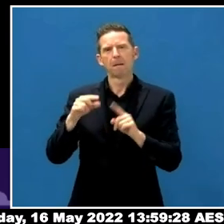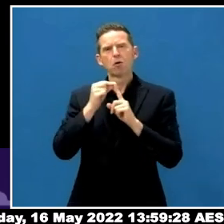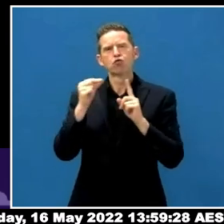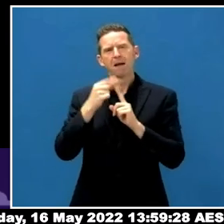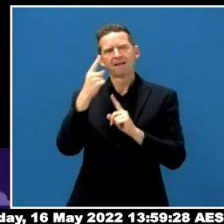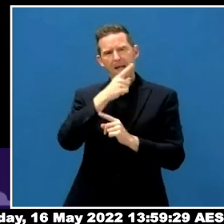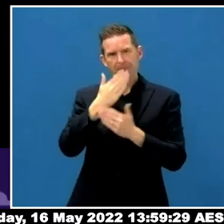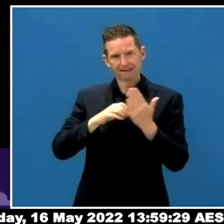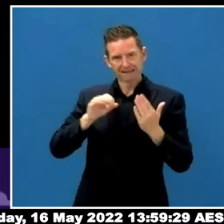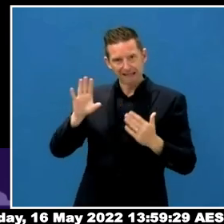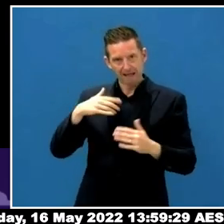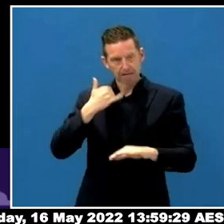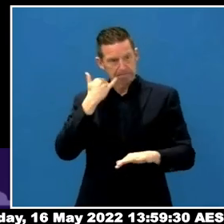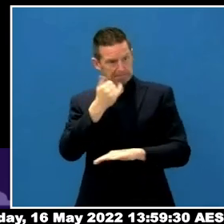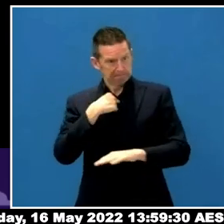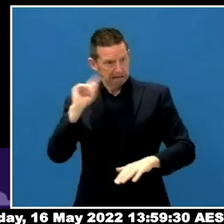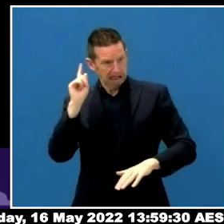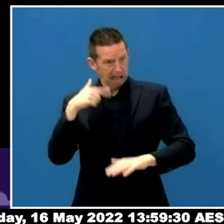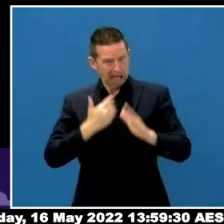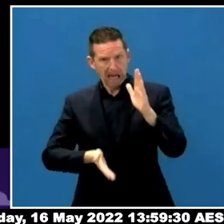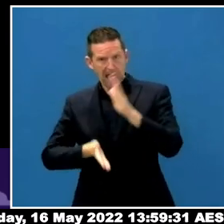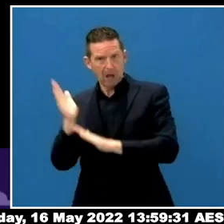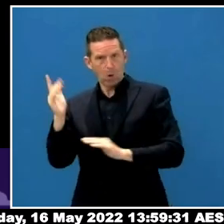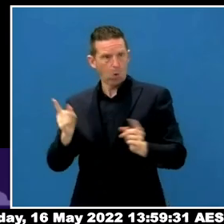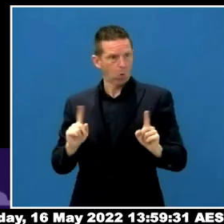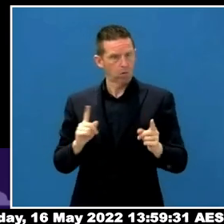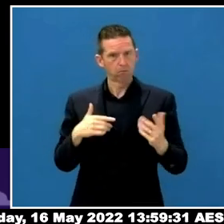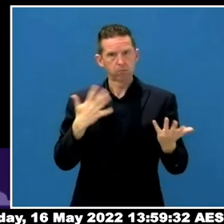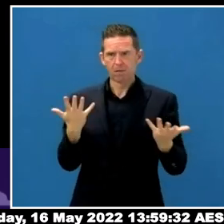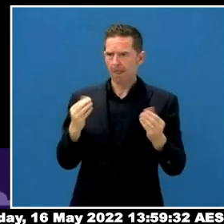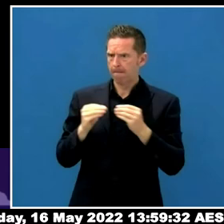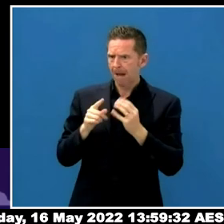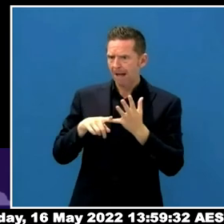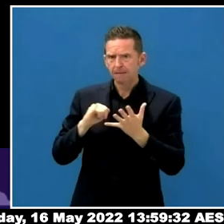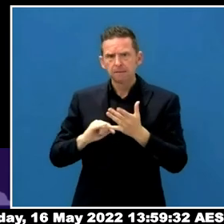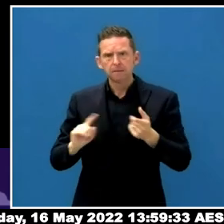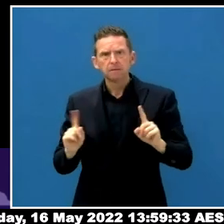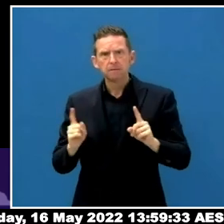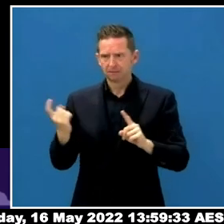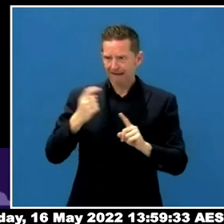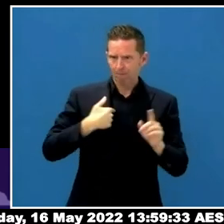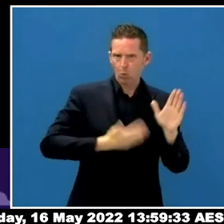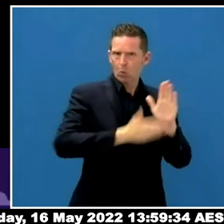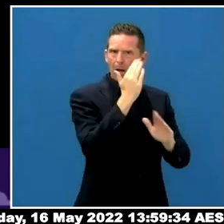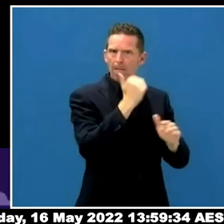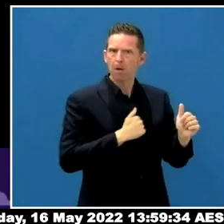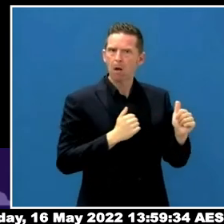where's the bus?" MR FOGARTY: Can I clarify, this is post 2016 when the bus is picking him